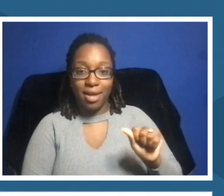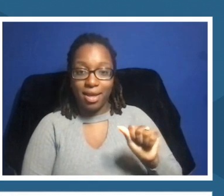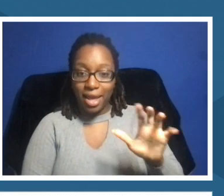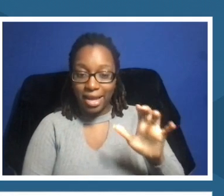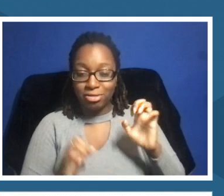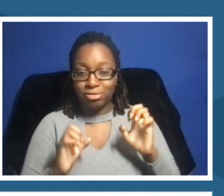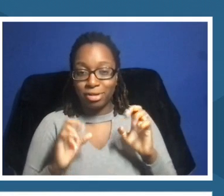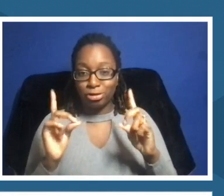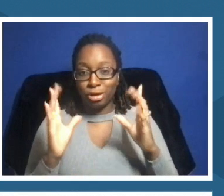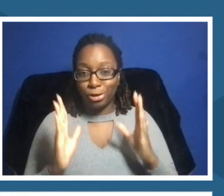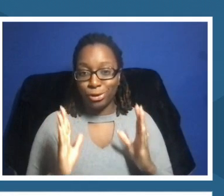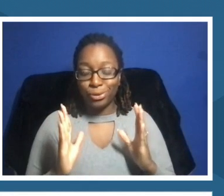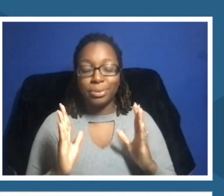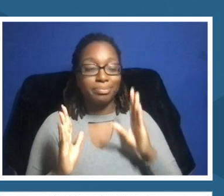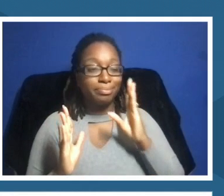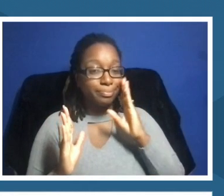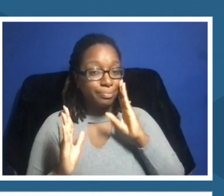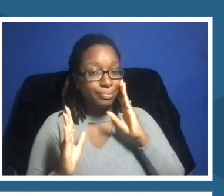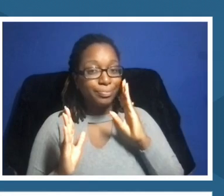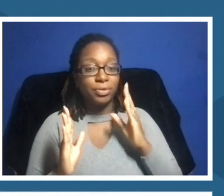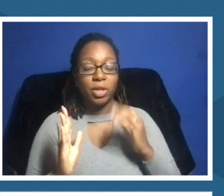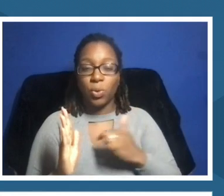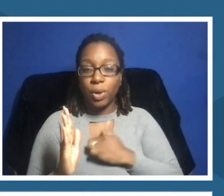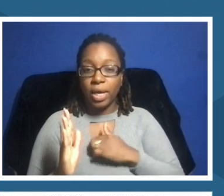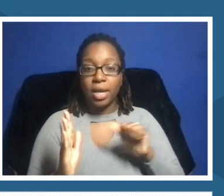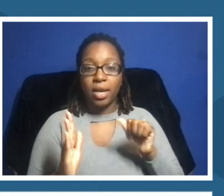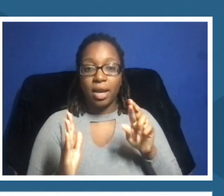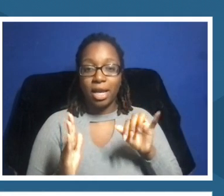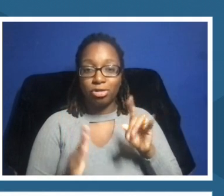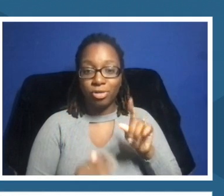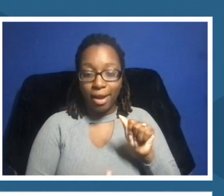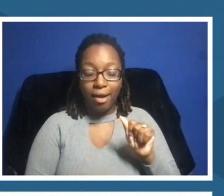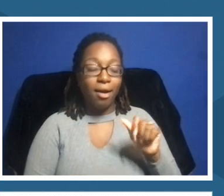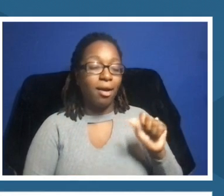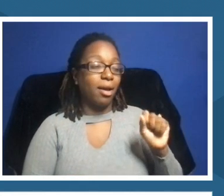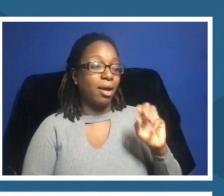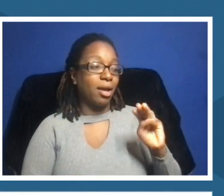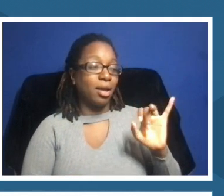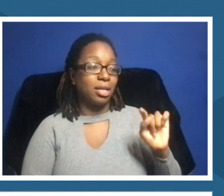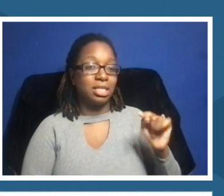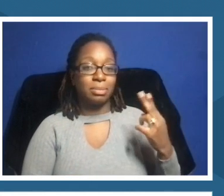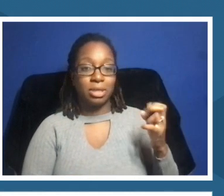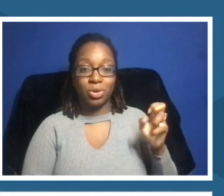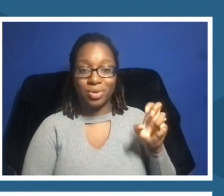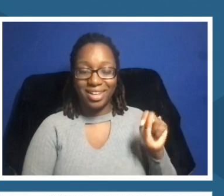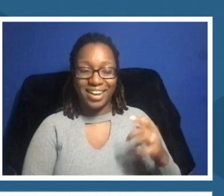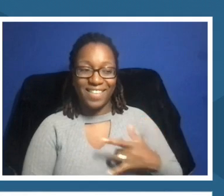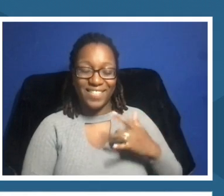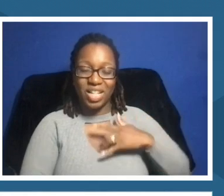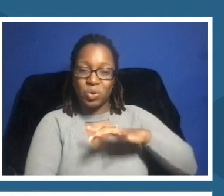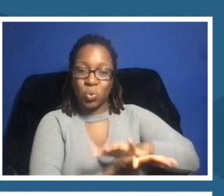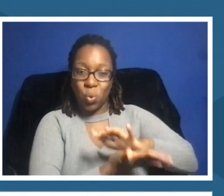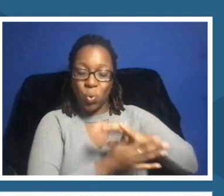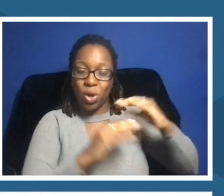that we andrea and the smithsonian see education as a solution as well which is why it